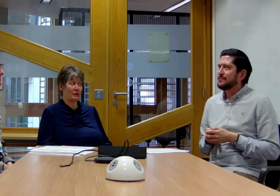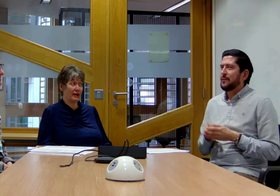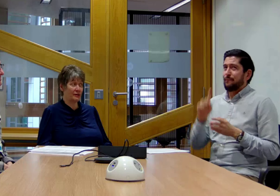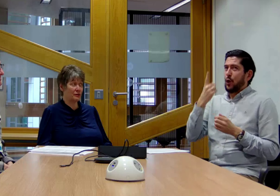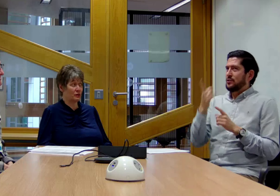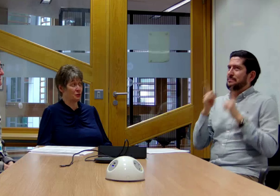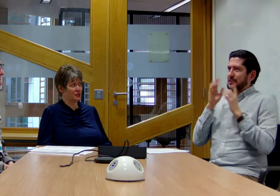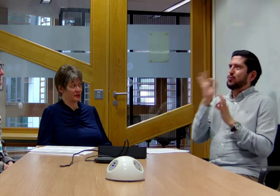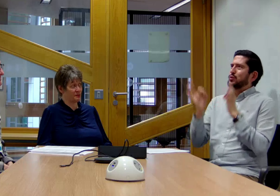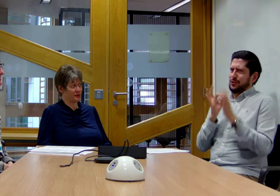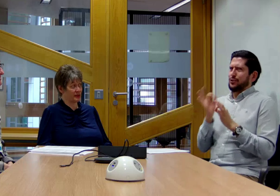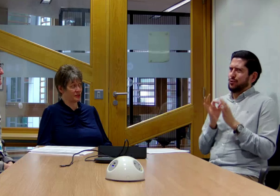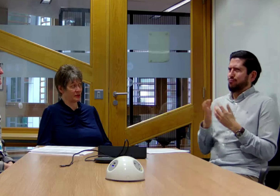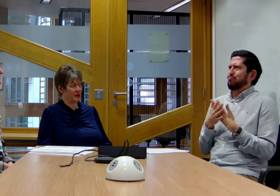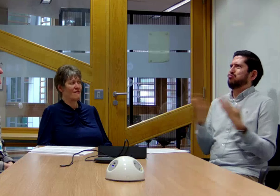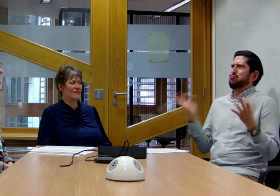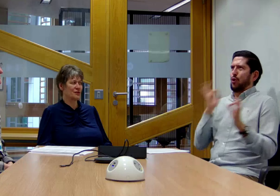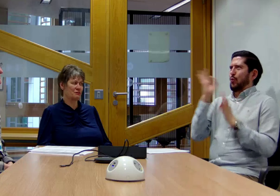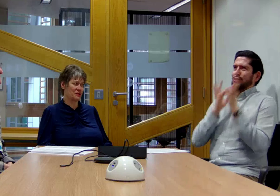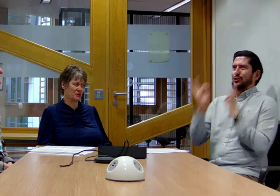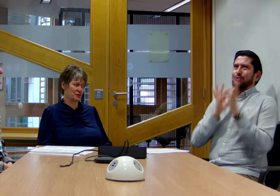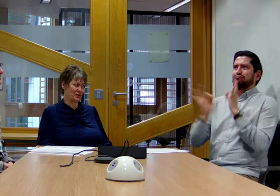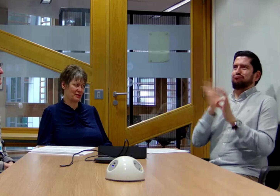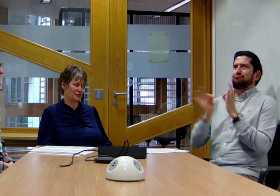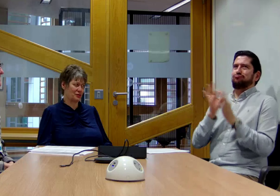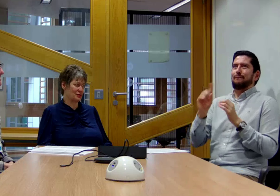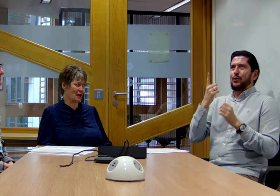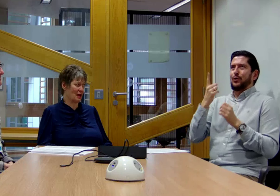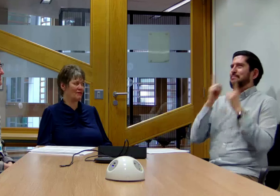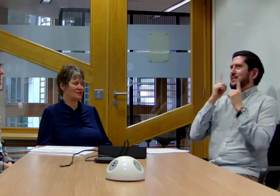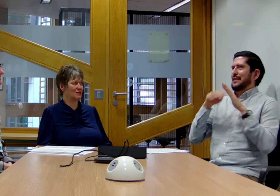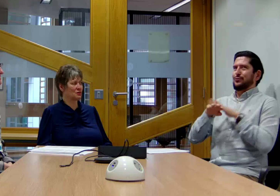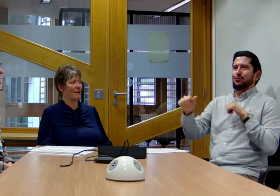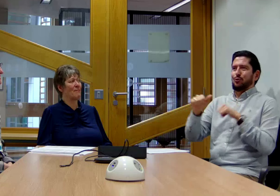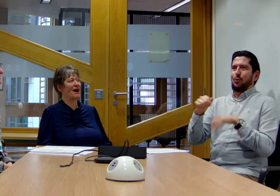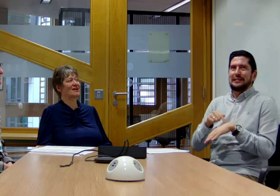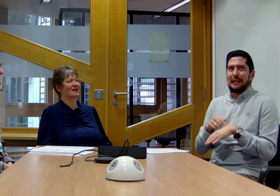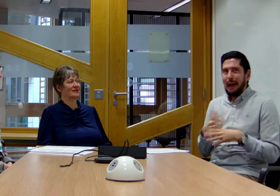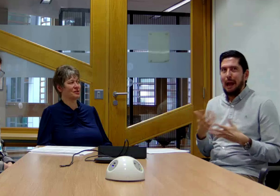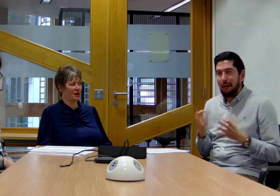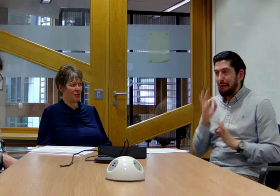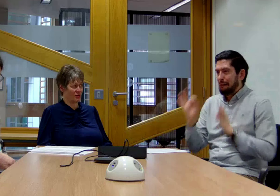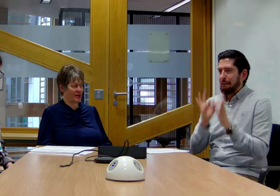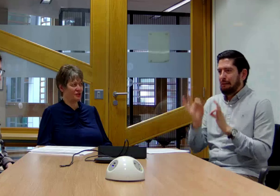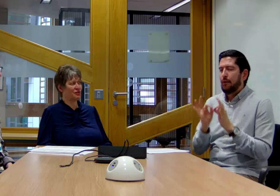the interpreters are put on the spot a bit working out how they are going to interpret that First Minister's question.